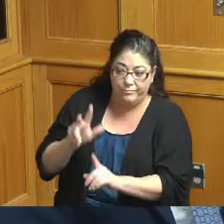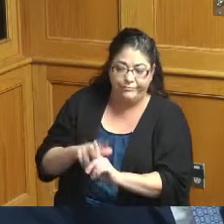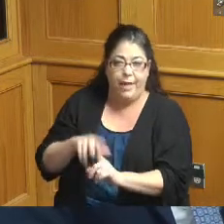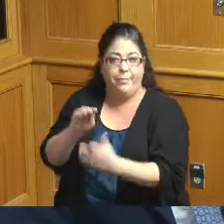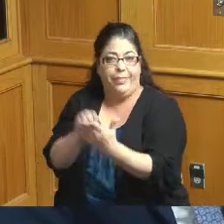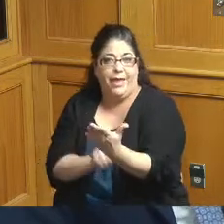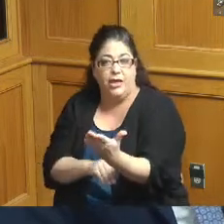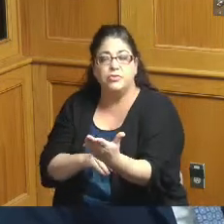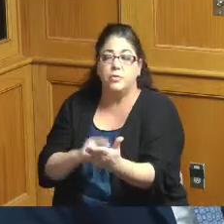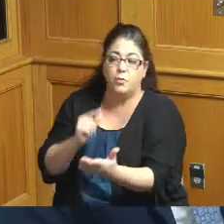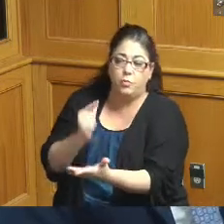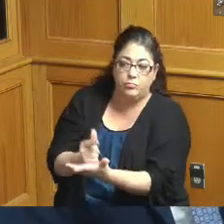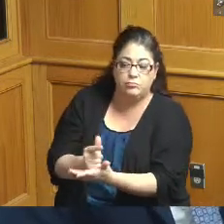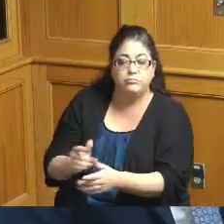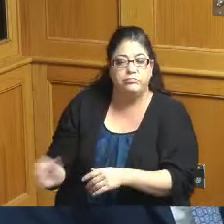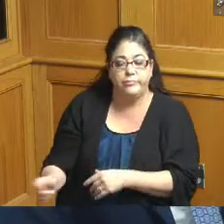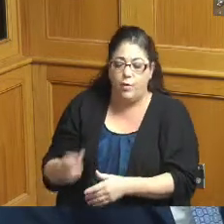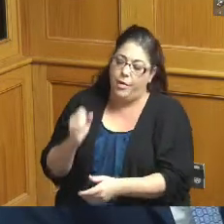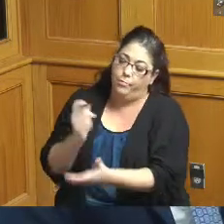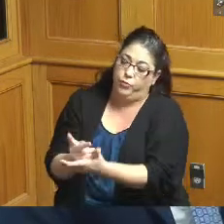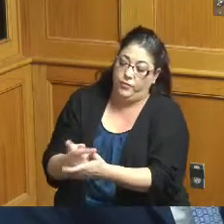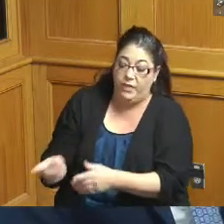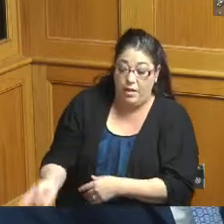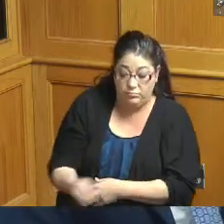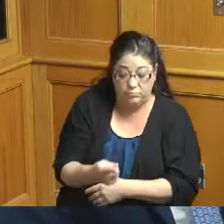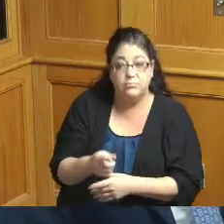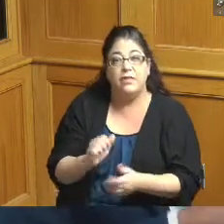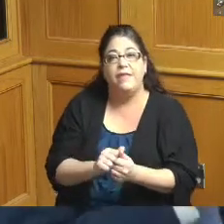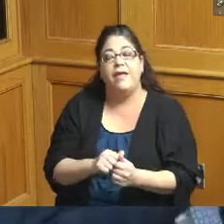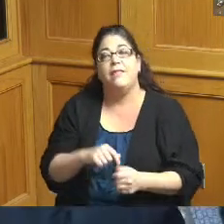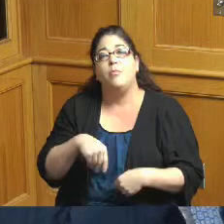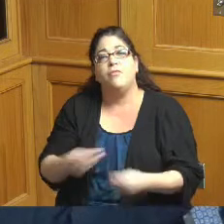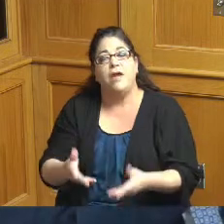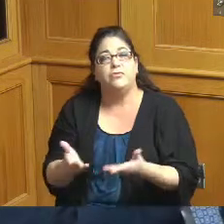in the budget that you see this year is our family law clinic coordinator is now full time